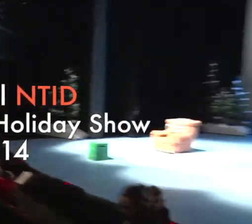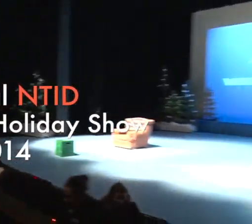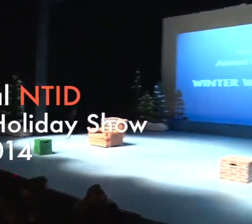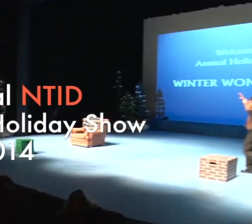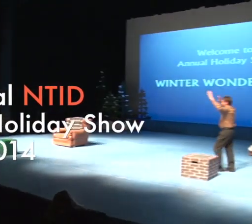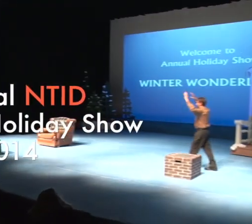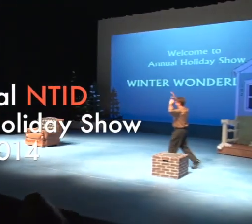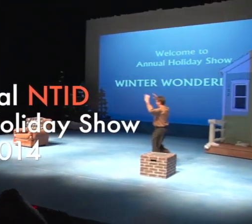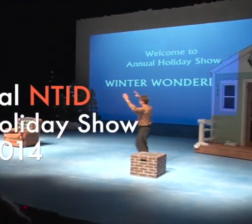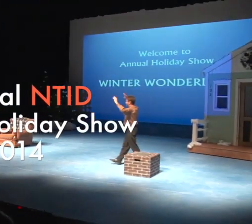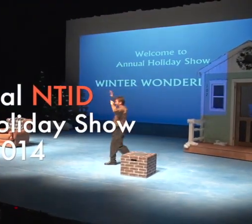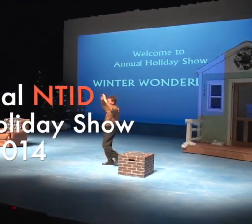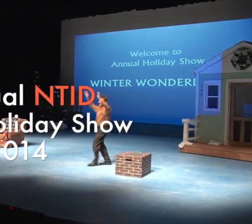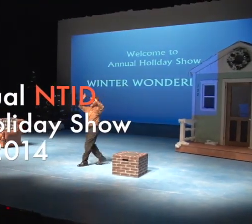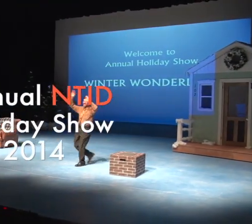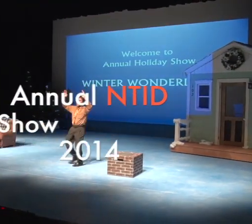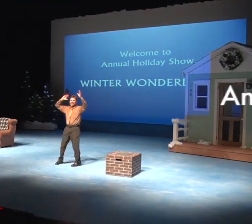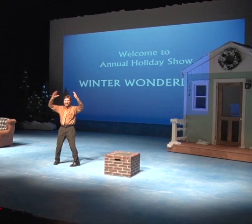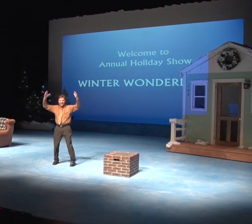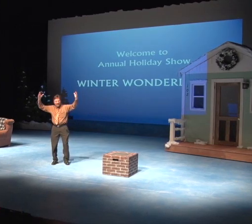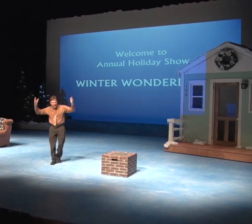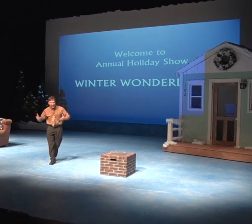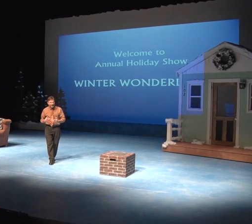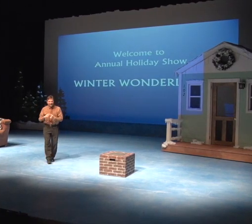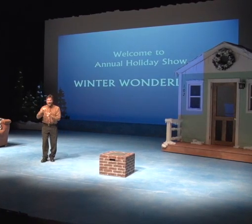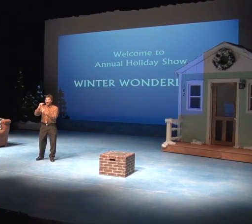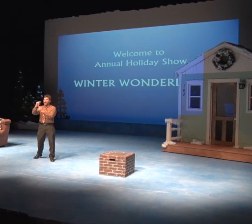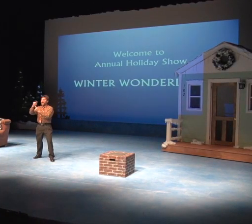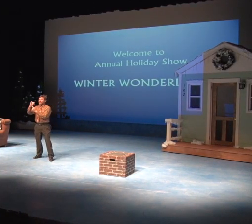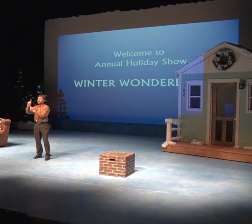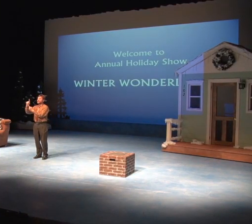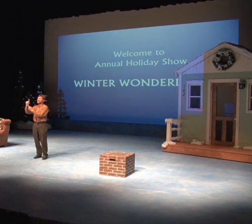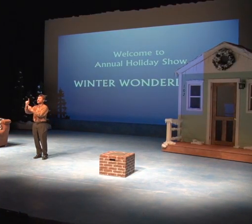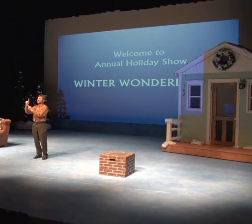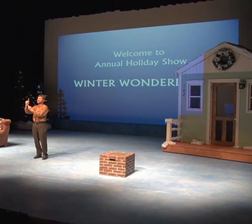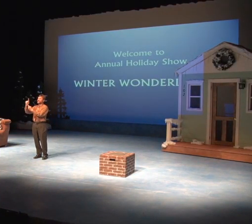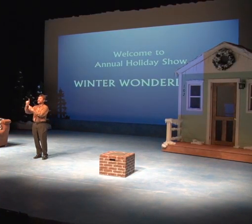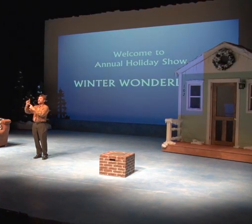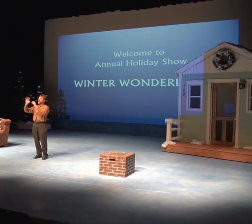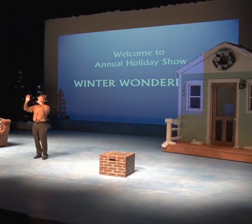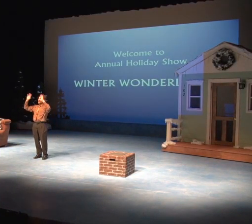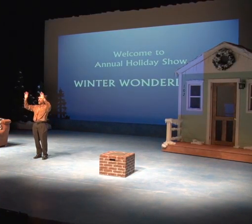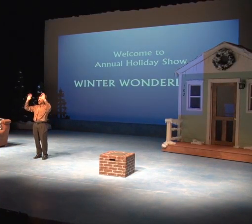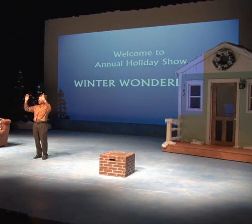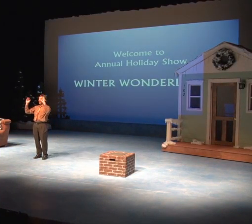Narrator>> Hello Hello Hello everyone! Hello and welcome to NTID's